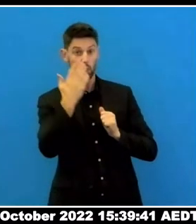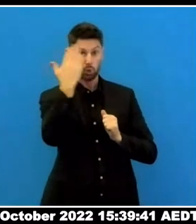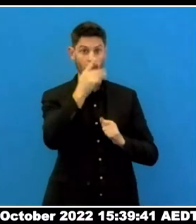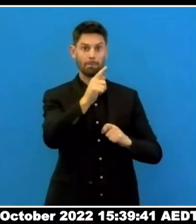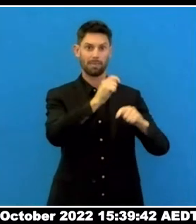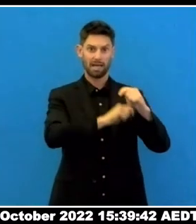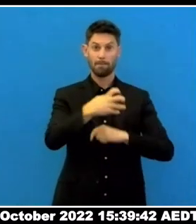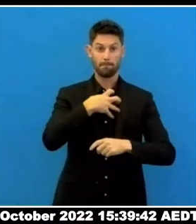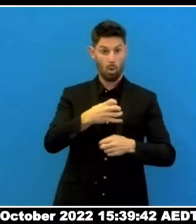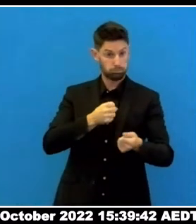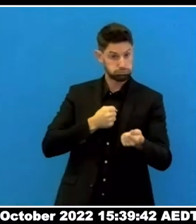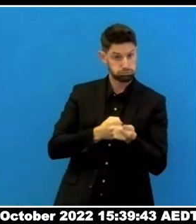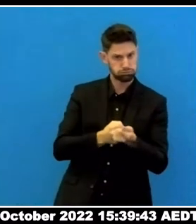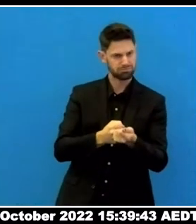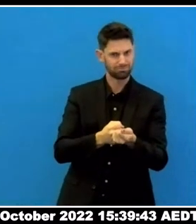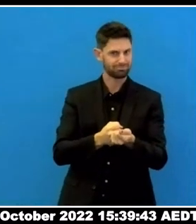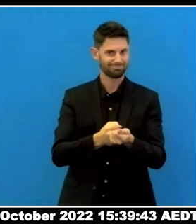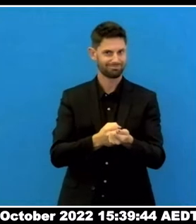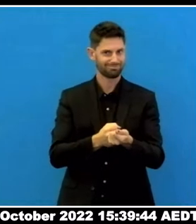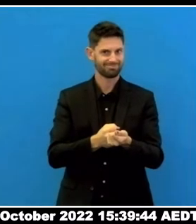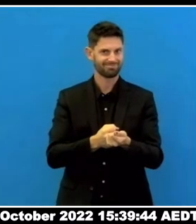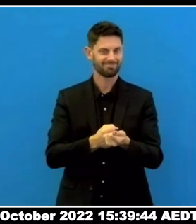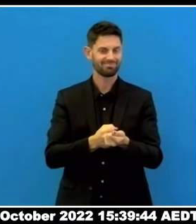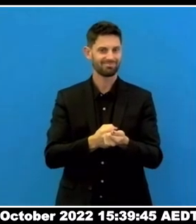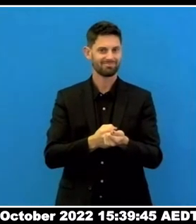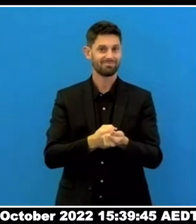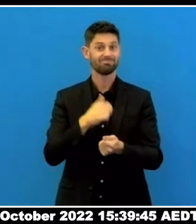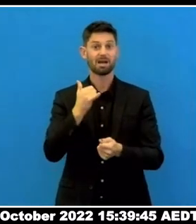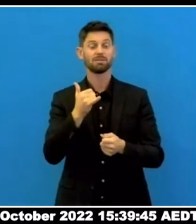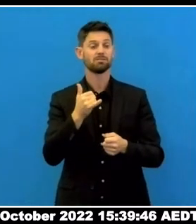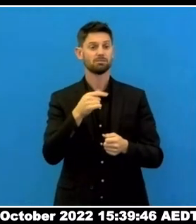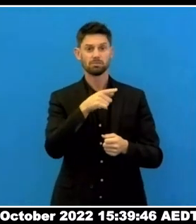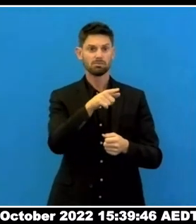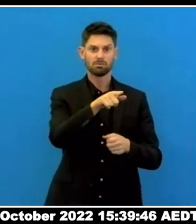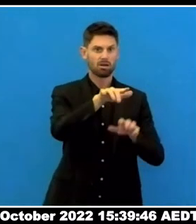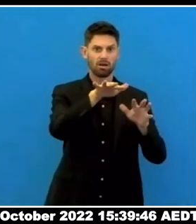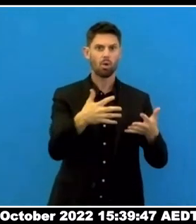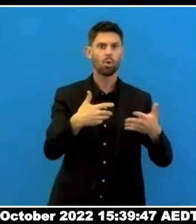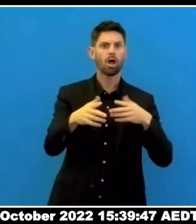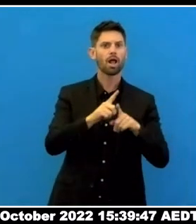Rather than, you know, having it could be teacher aide or other,